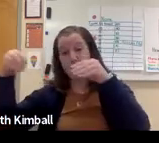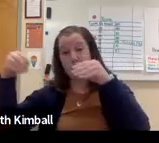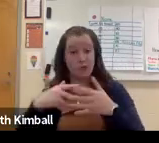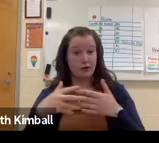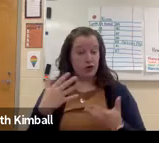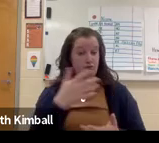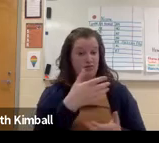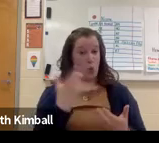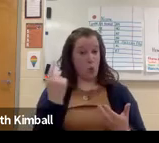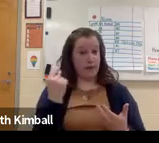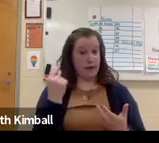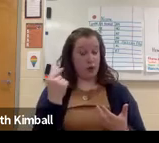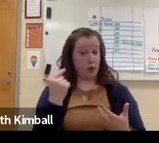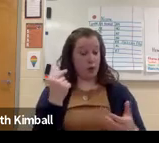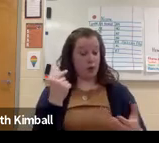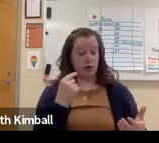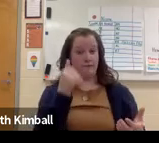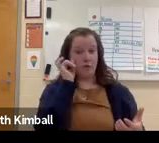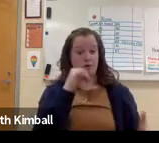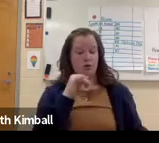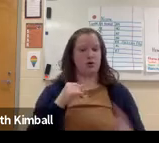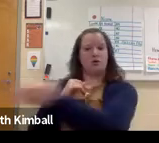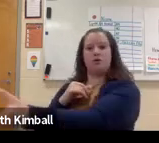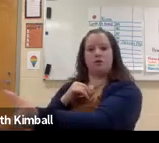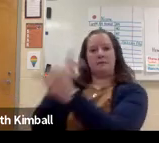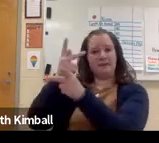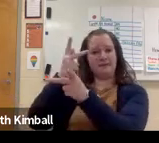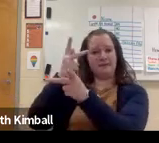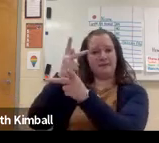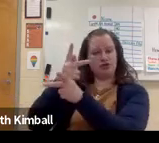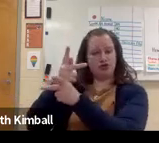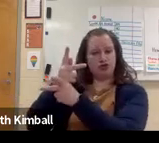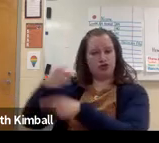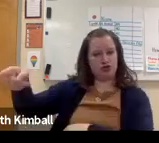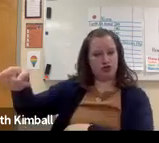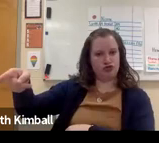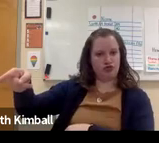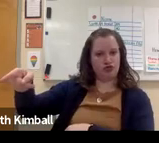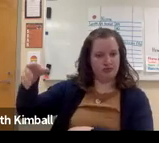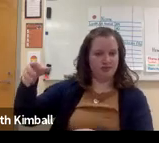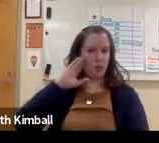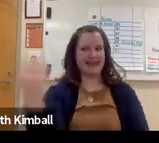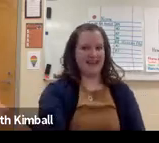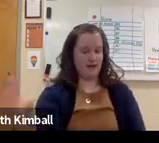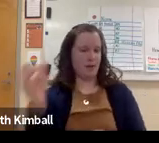if they are out in the community at a restaurant or a grocery store, you'll see them give their phone or their iPad